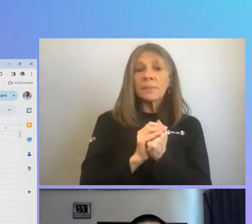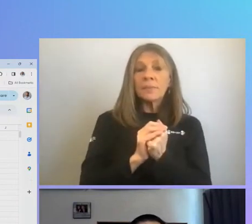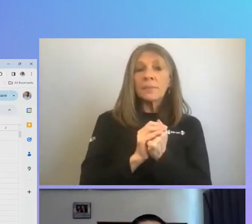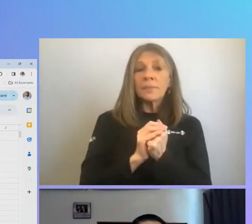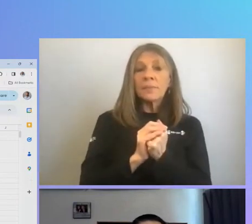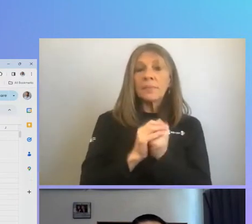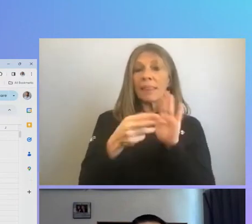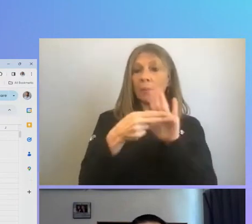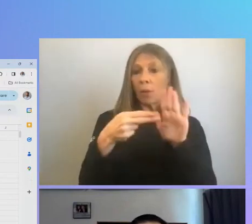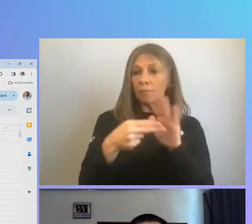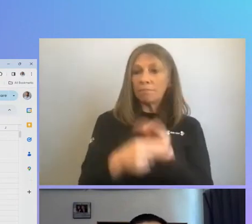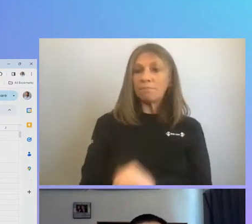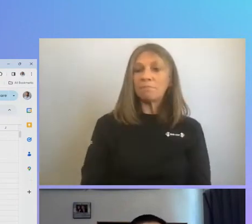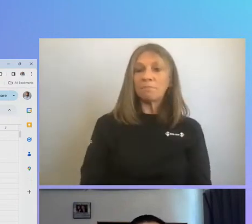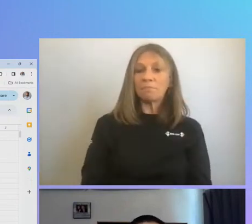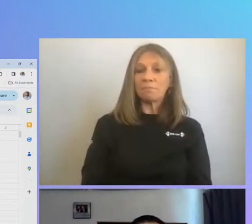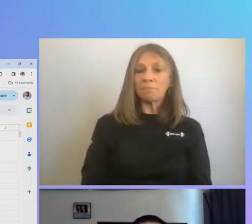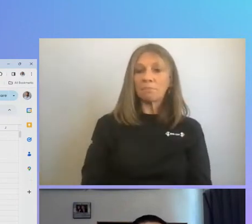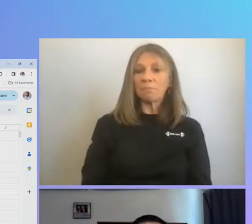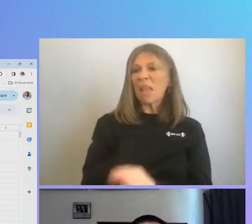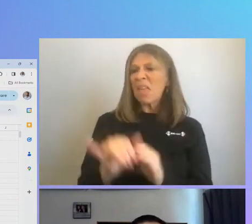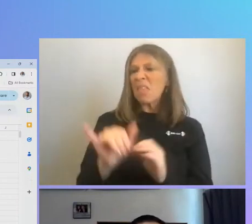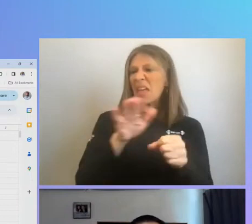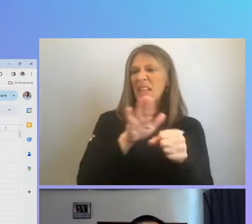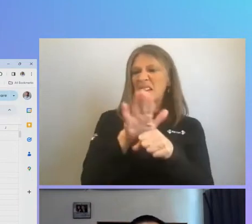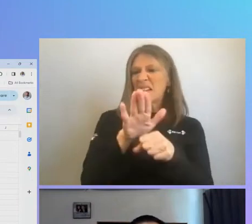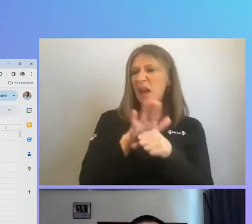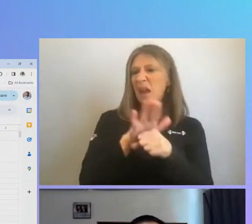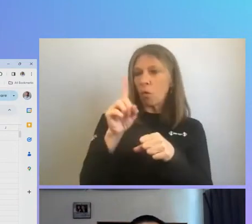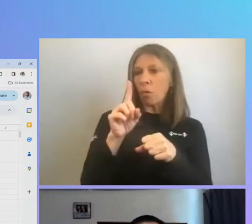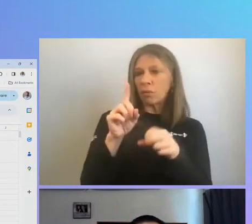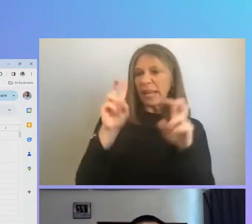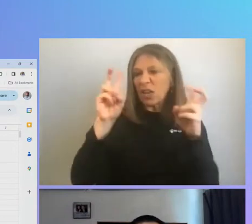That's enough for an issue summary. The developers need a